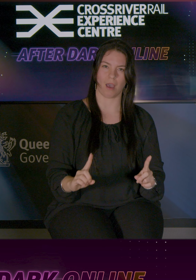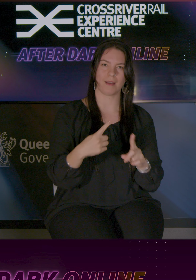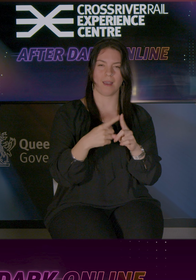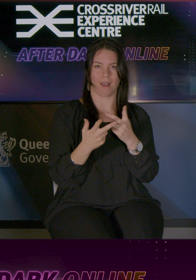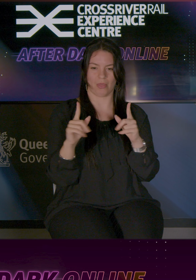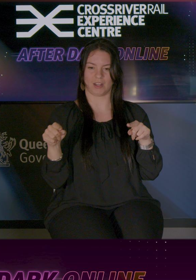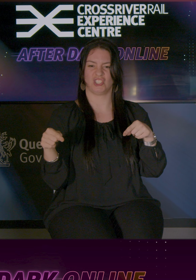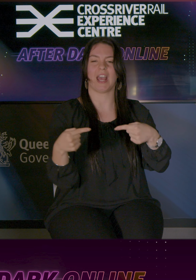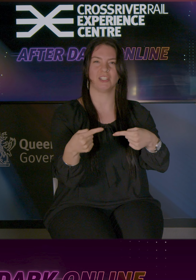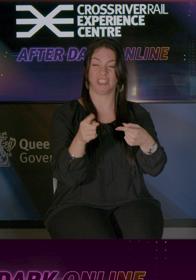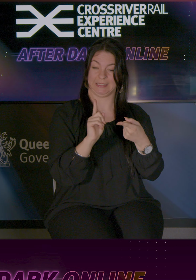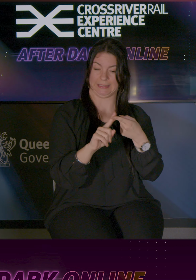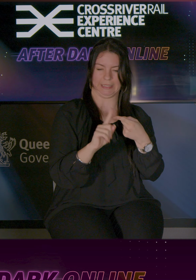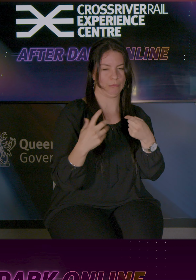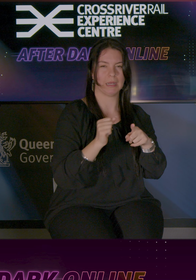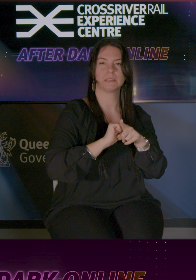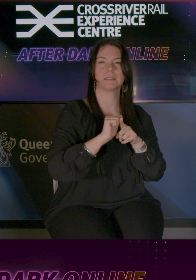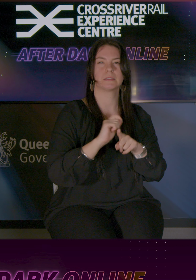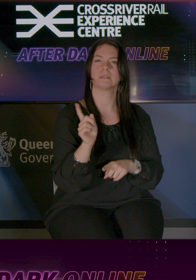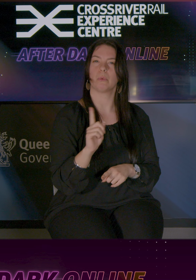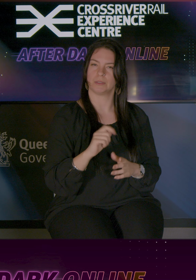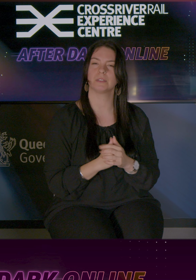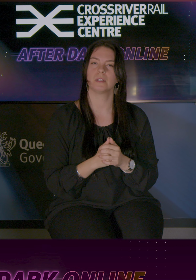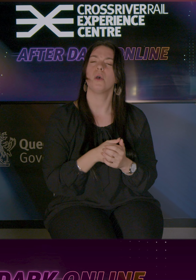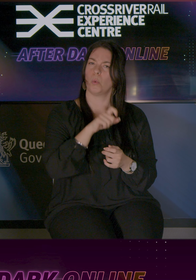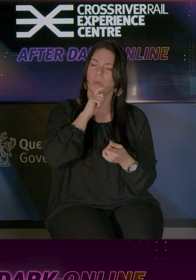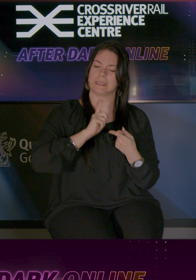in terms of what it still needs to be worked upon and we will continue that work throughout